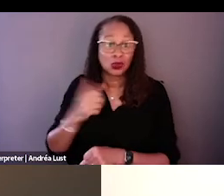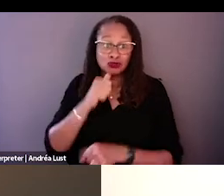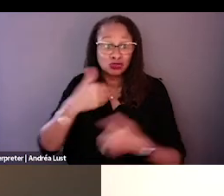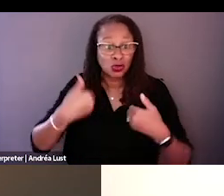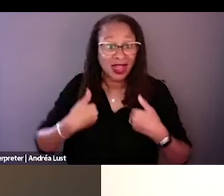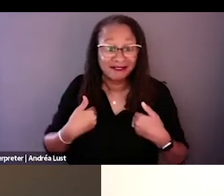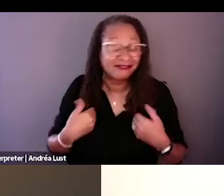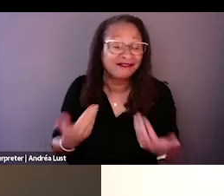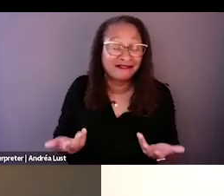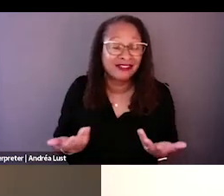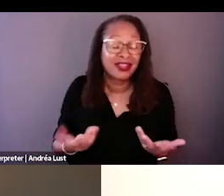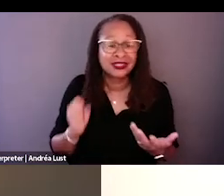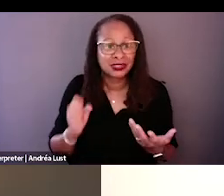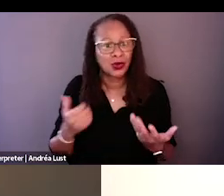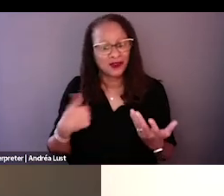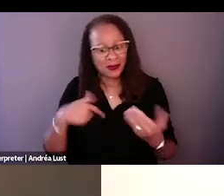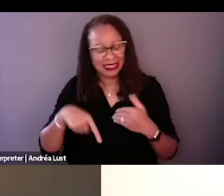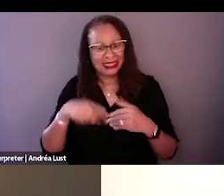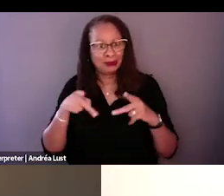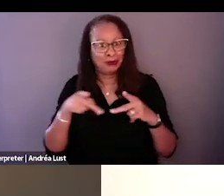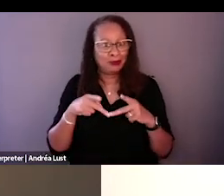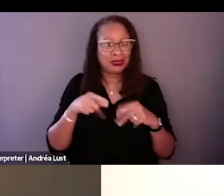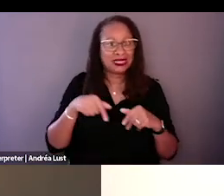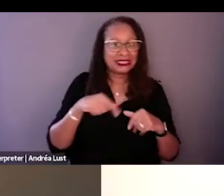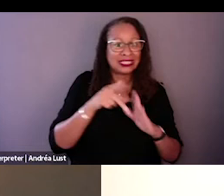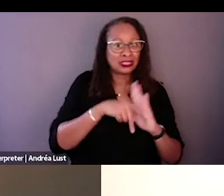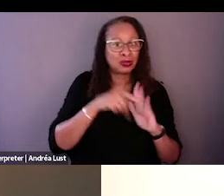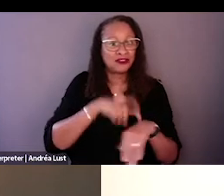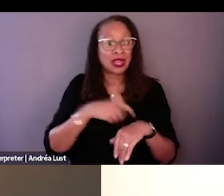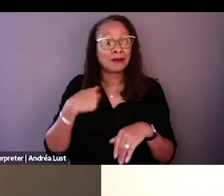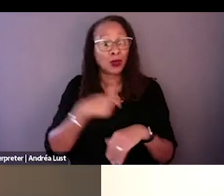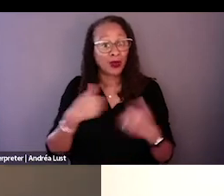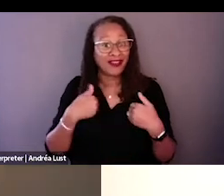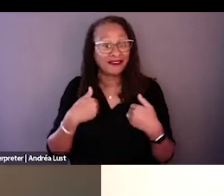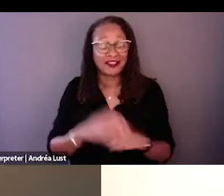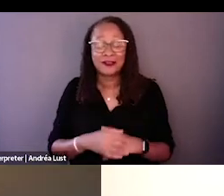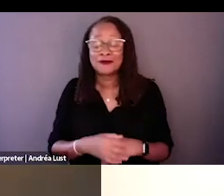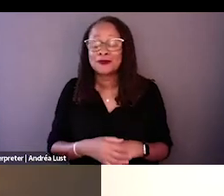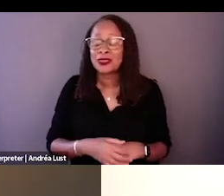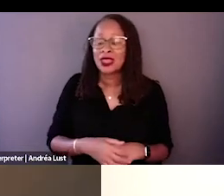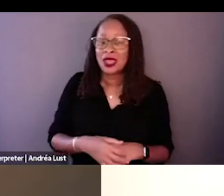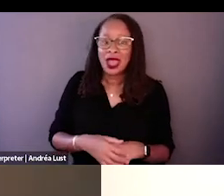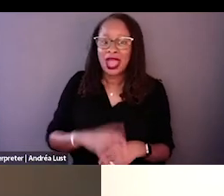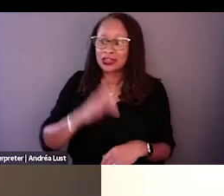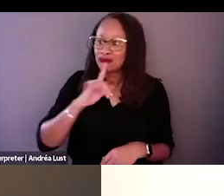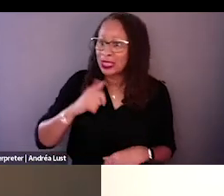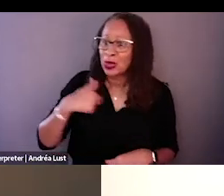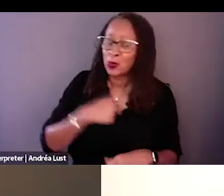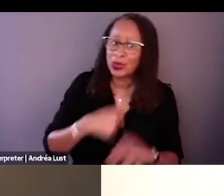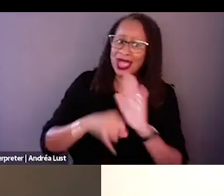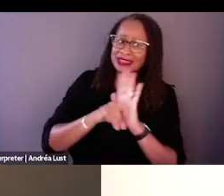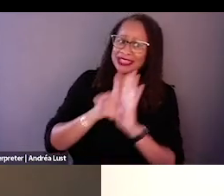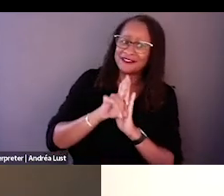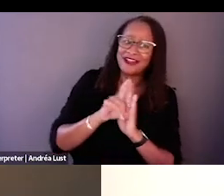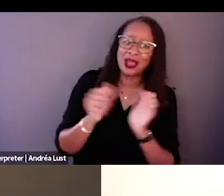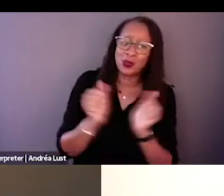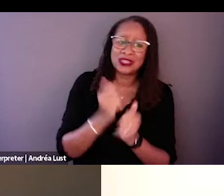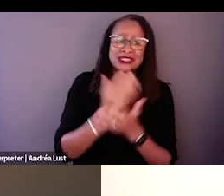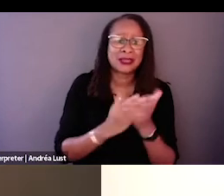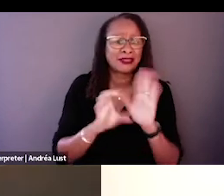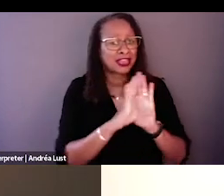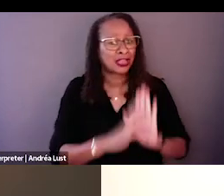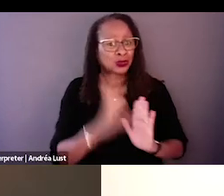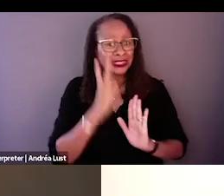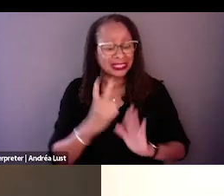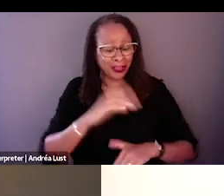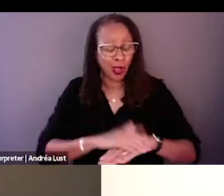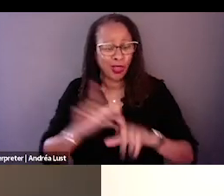There is a famous series of photos taken of one of the first roundups in Amsterdam February 1941.